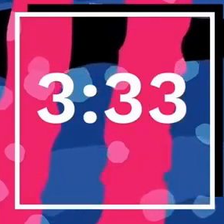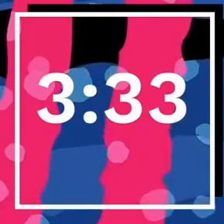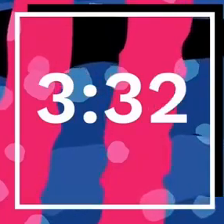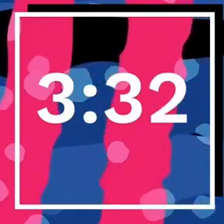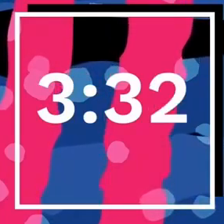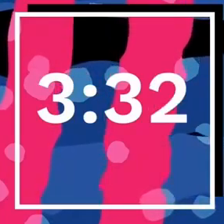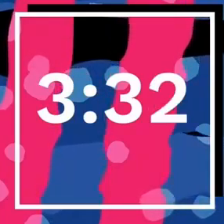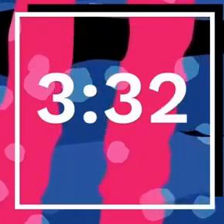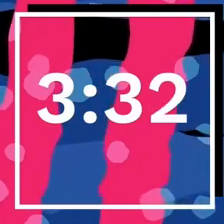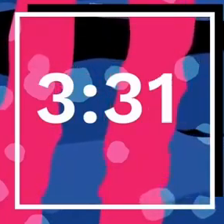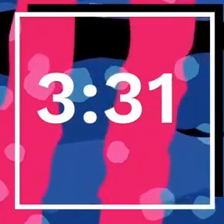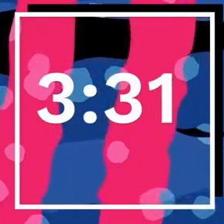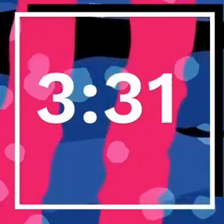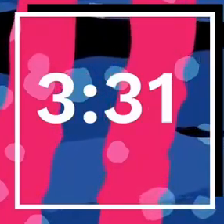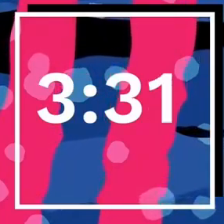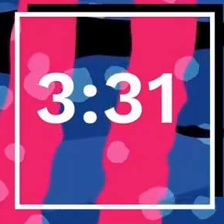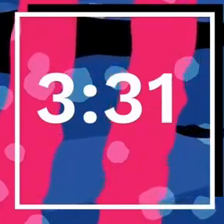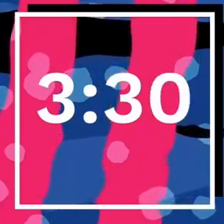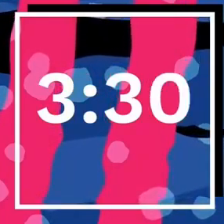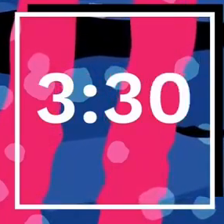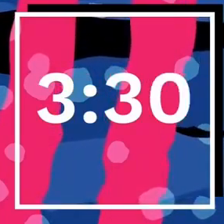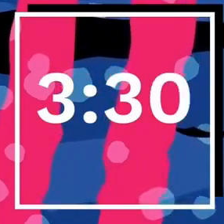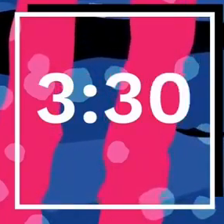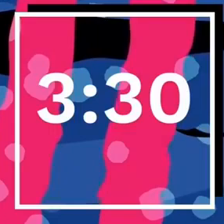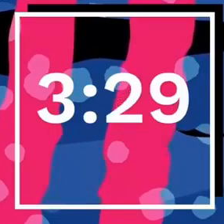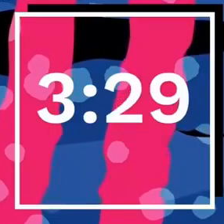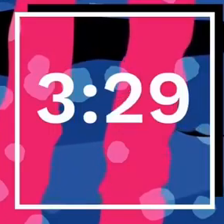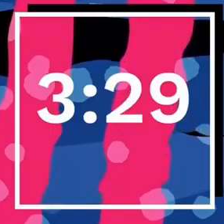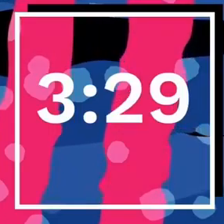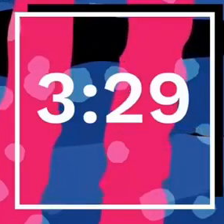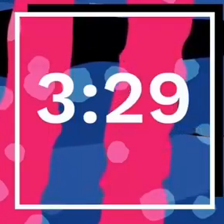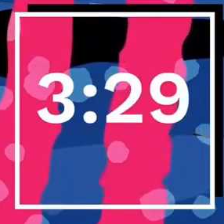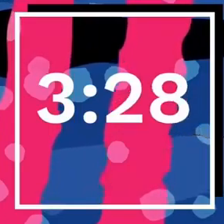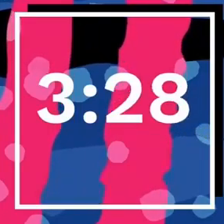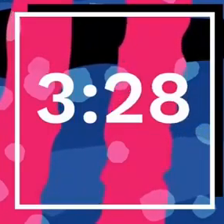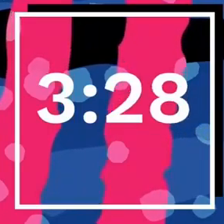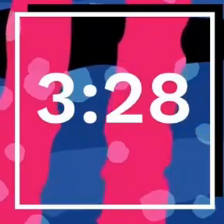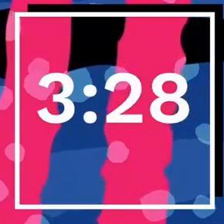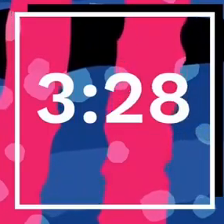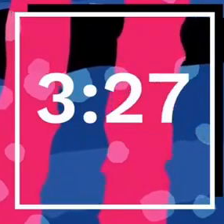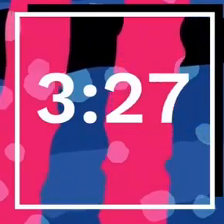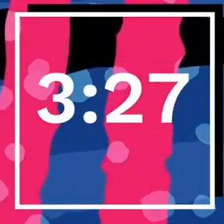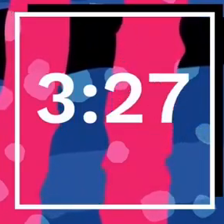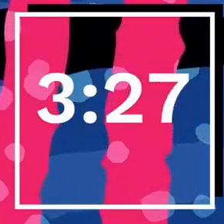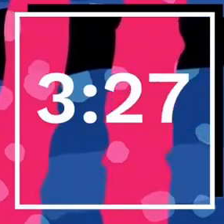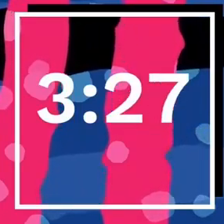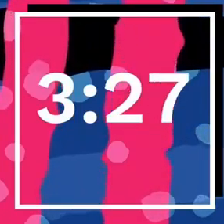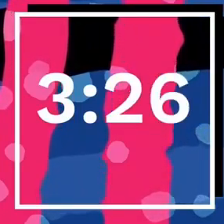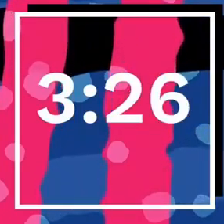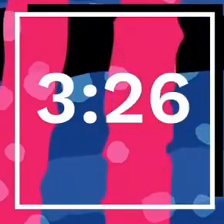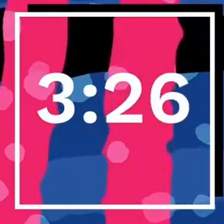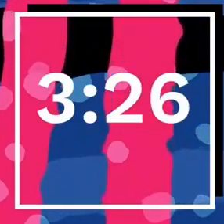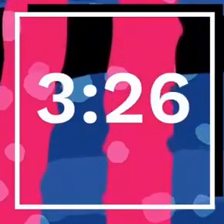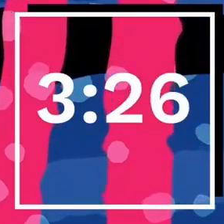BY WITH. MONEY THEY CAN USE TO PAY RENT,